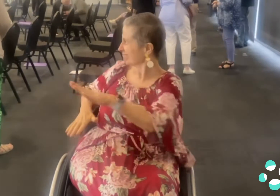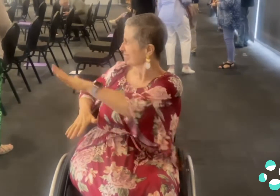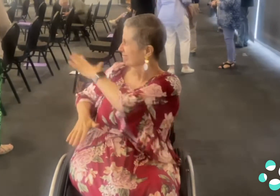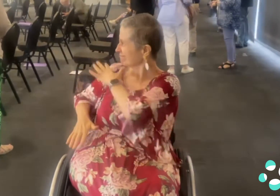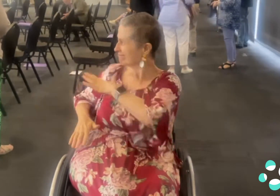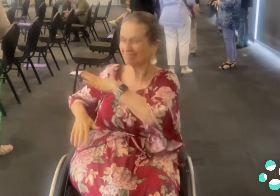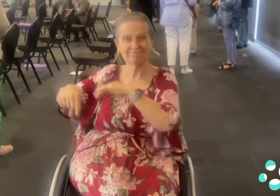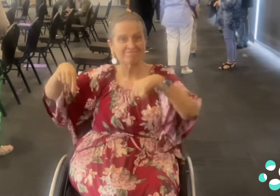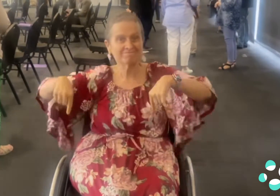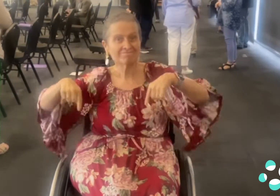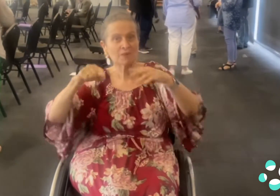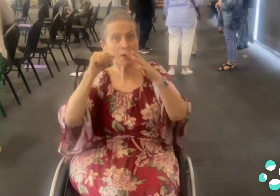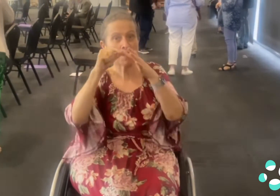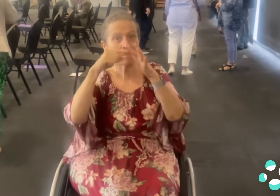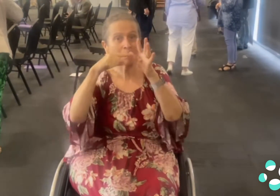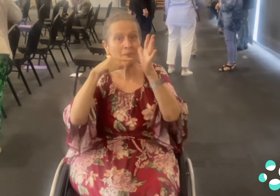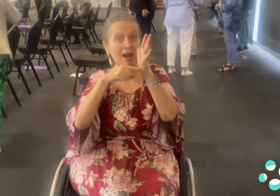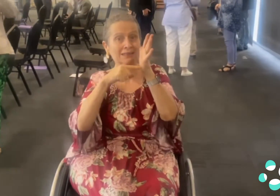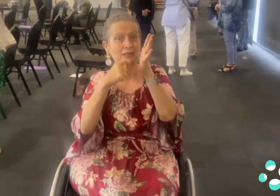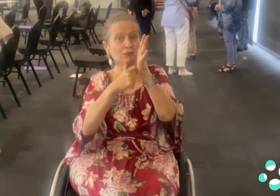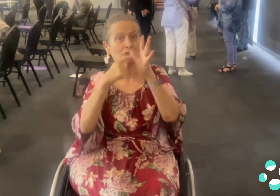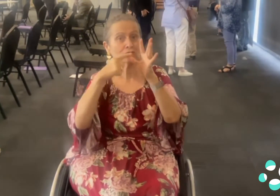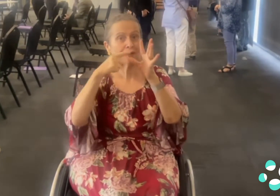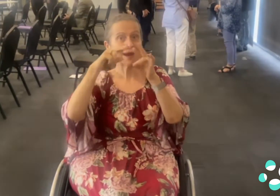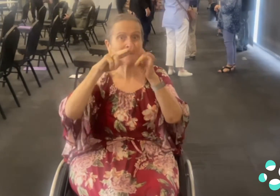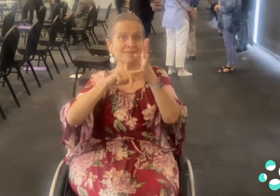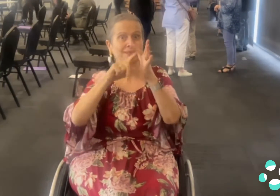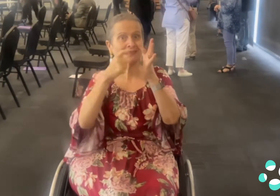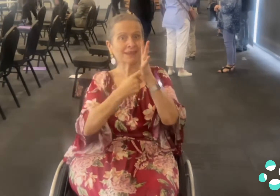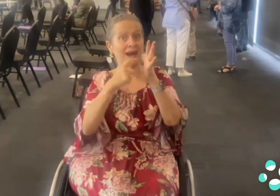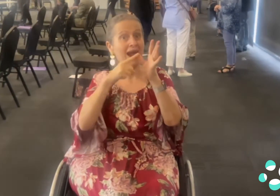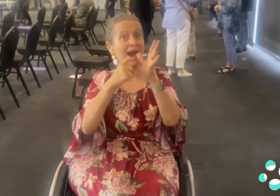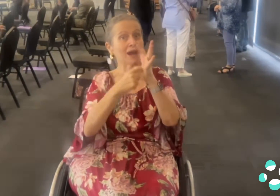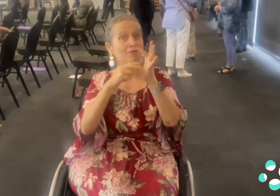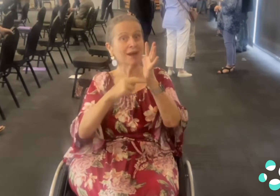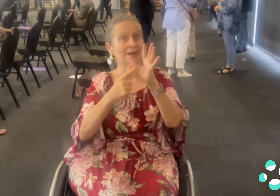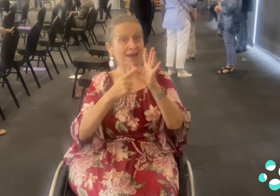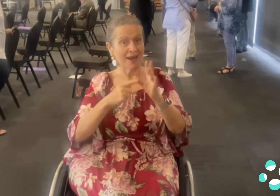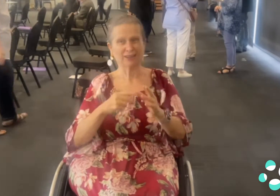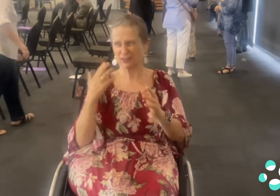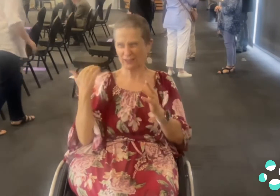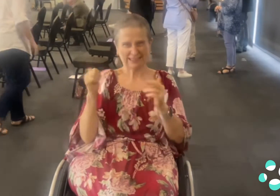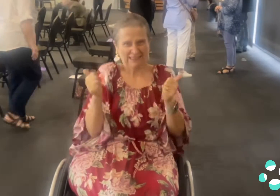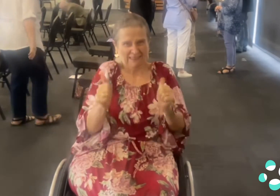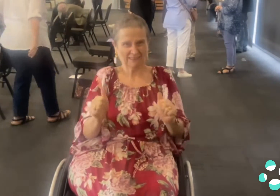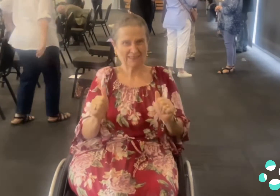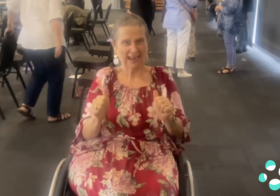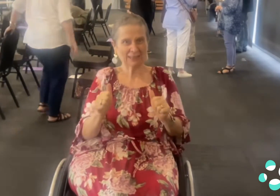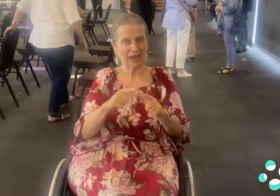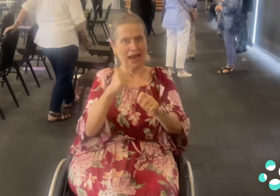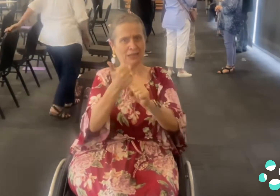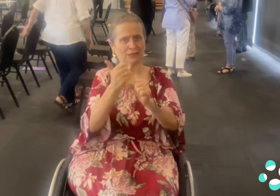The venue we're at is the Pat Rafter Arena. The AGM is actually just finished,